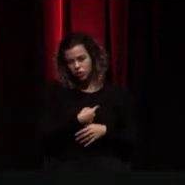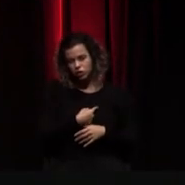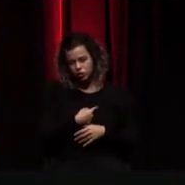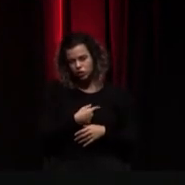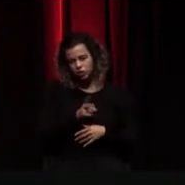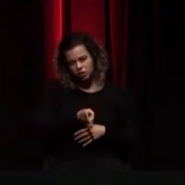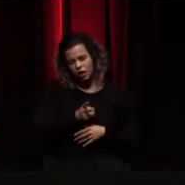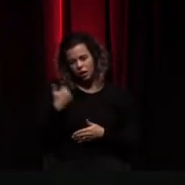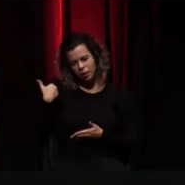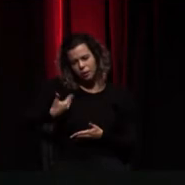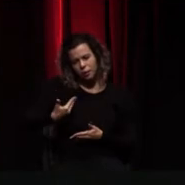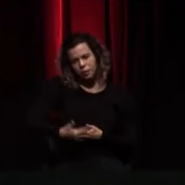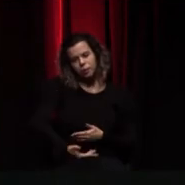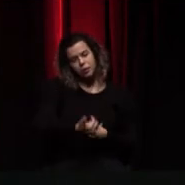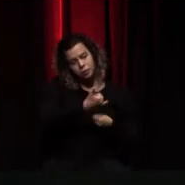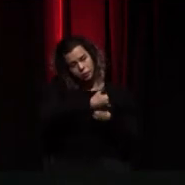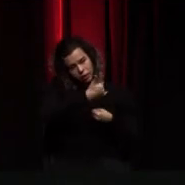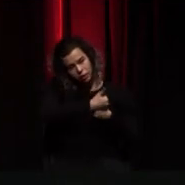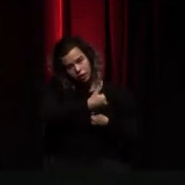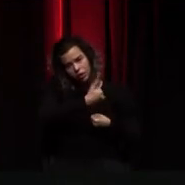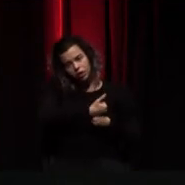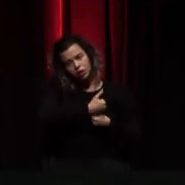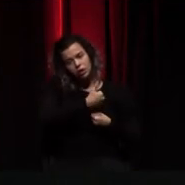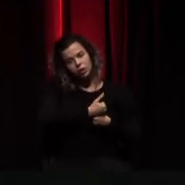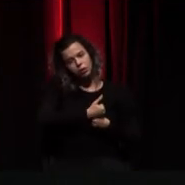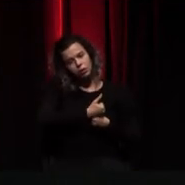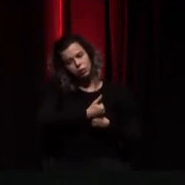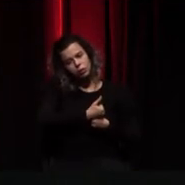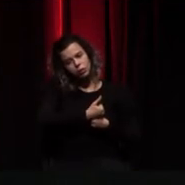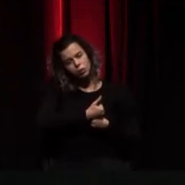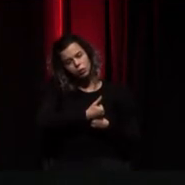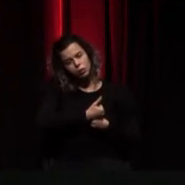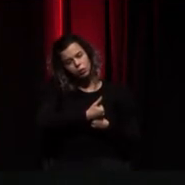we’ve always had to manage the boss’ vision